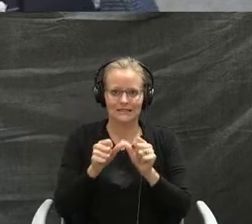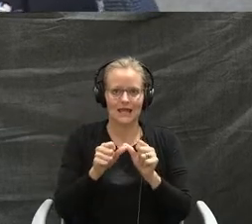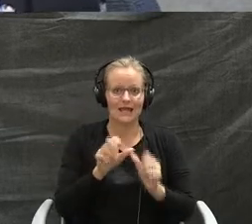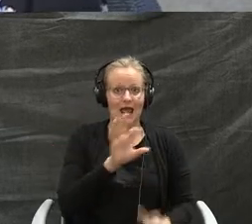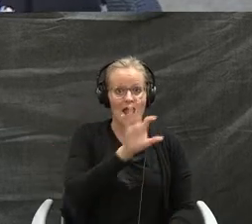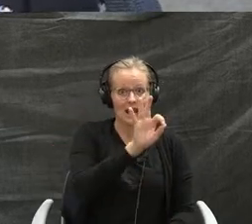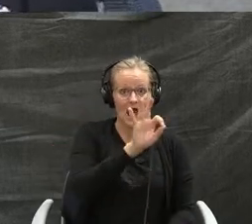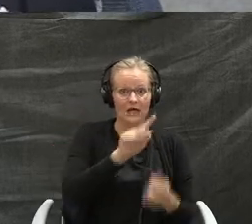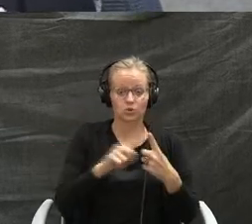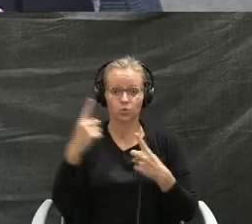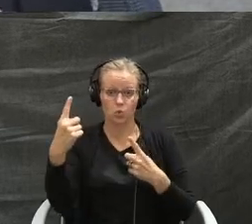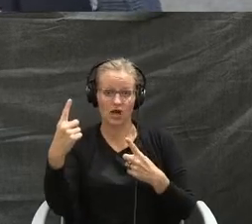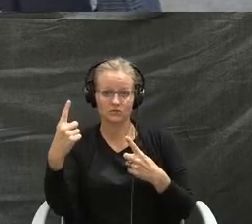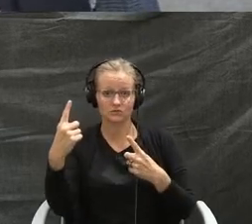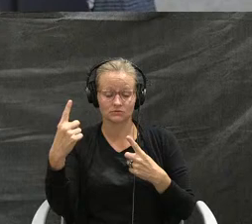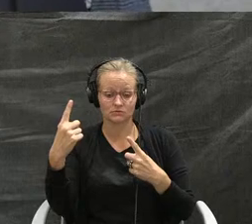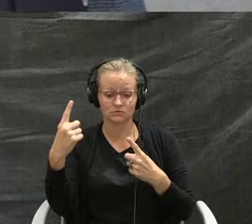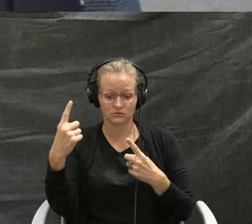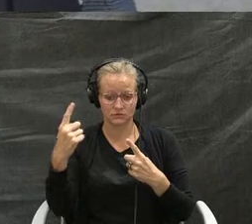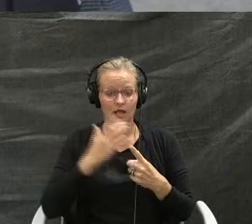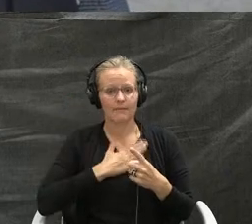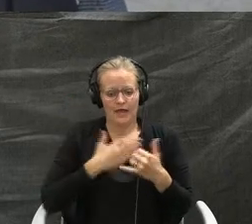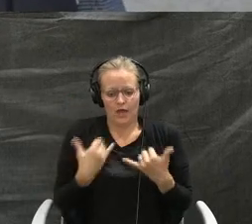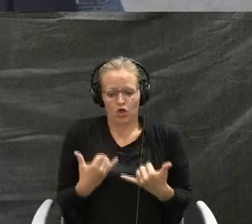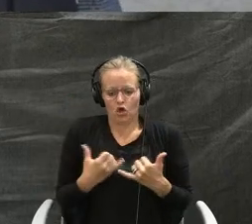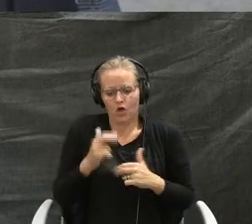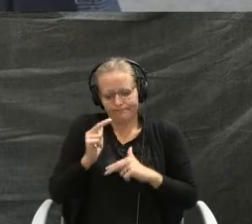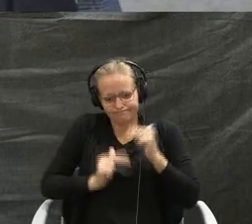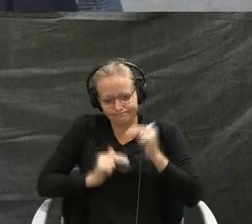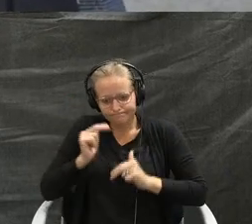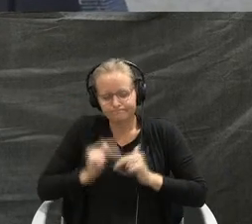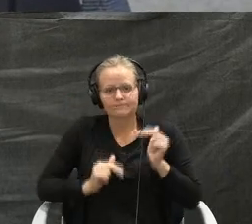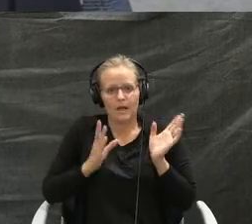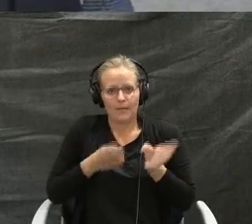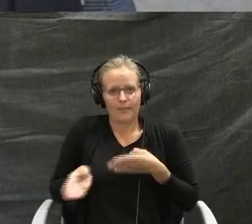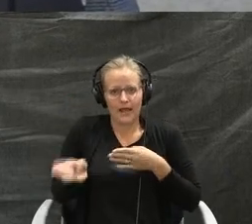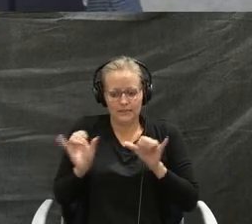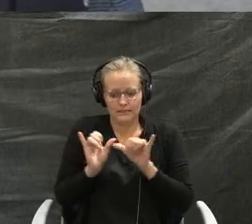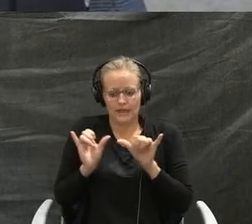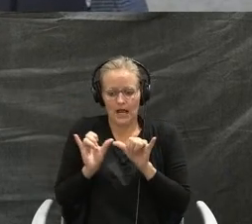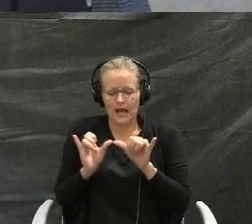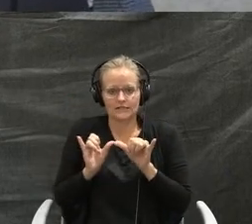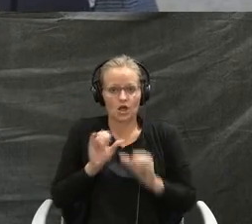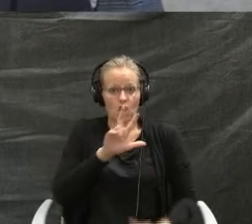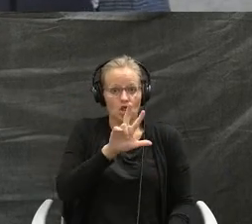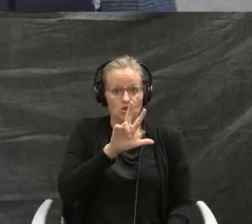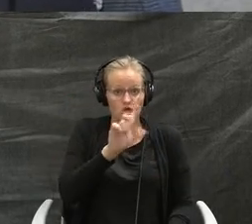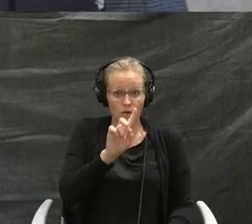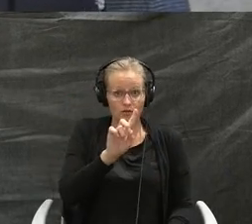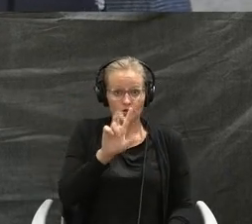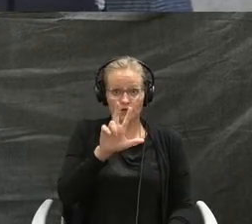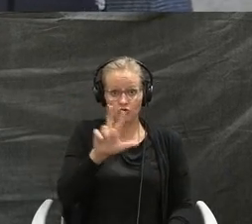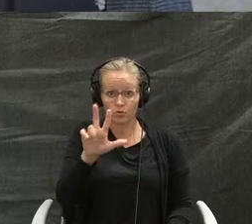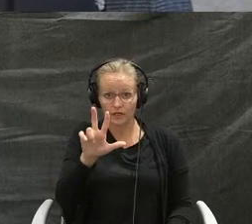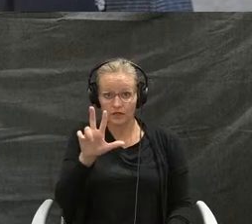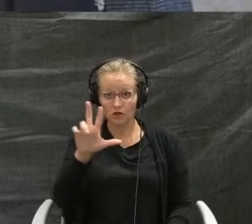My current brick and mortar class sizes for the fall are 30, one, 3331 and 29.